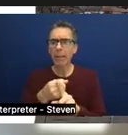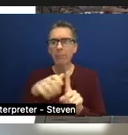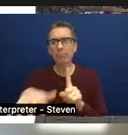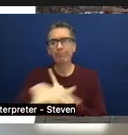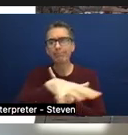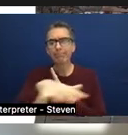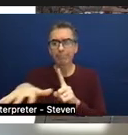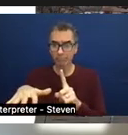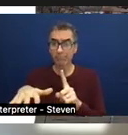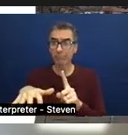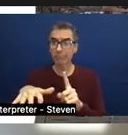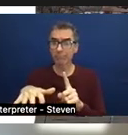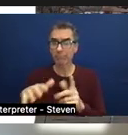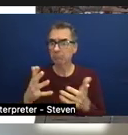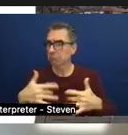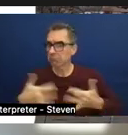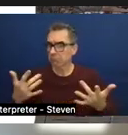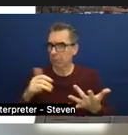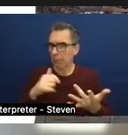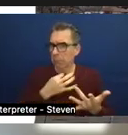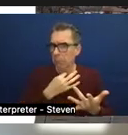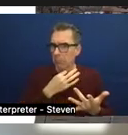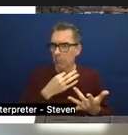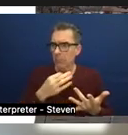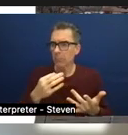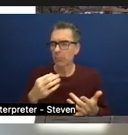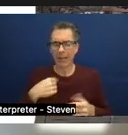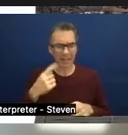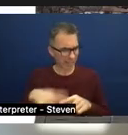of, I know before, and forgive me if I don't remember the details,